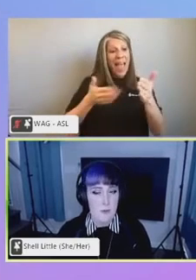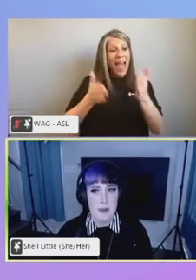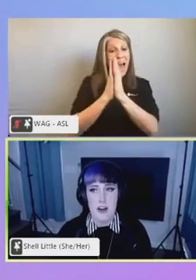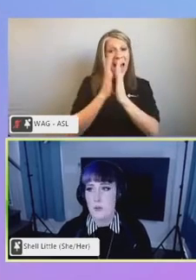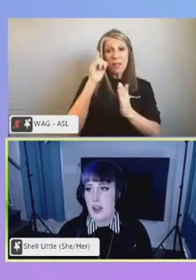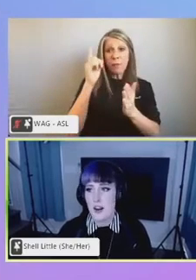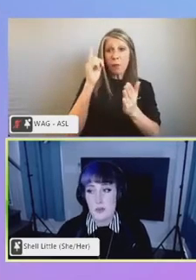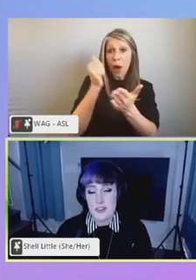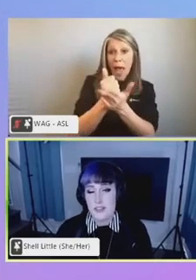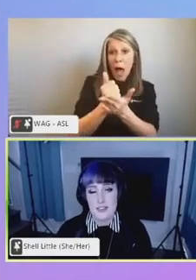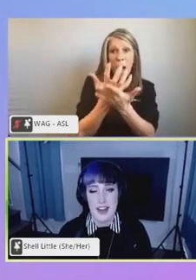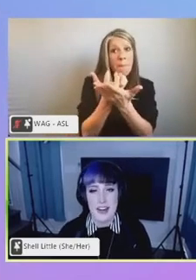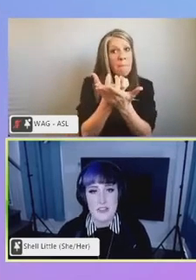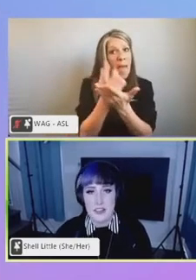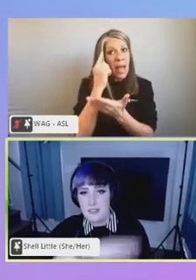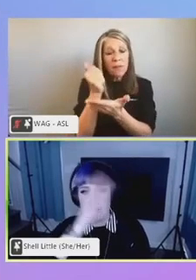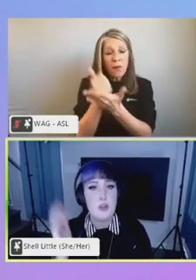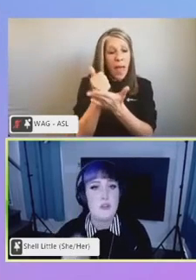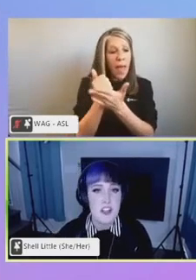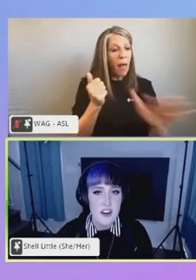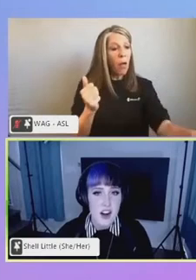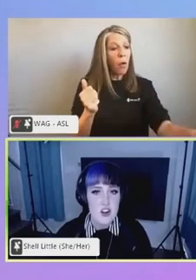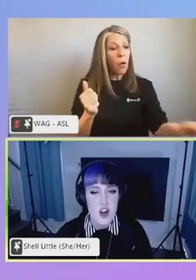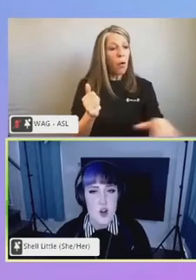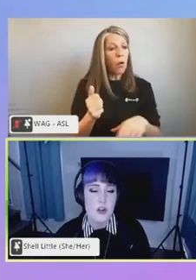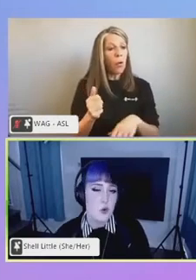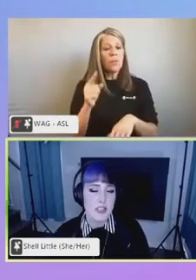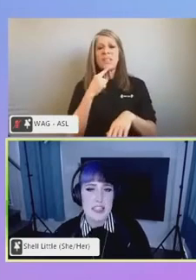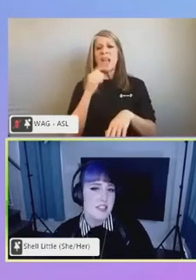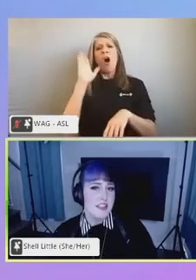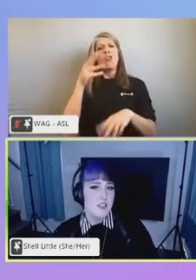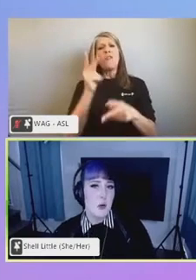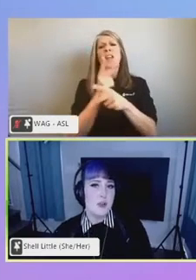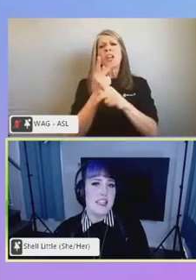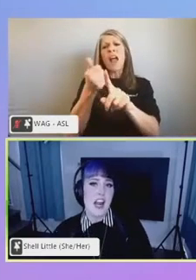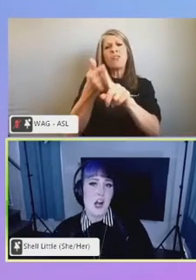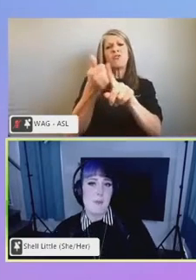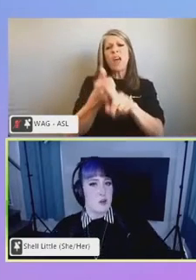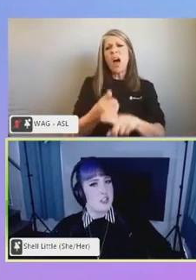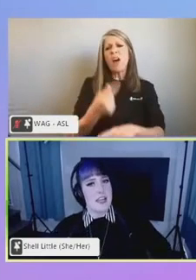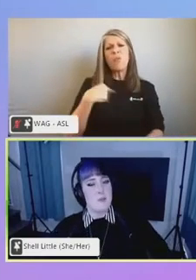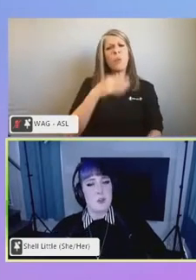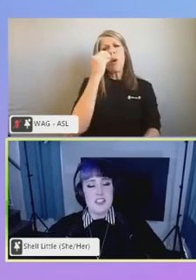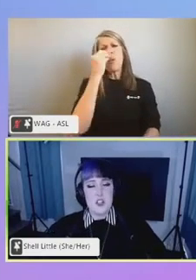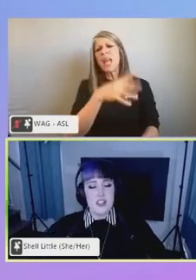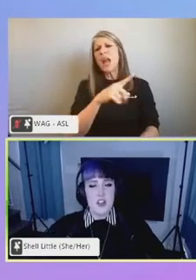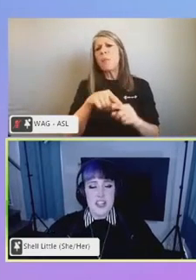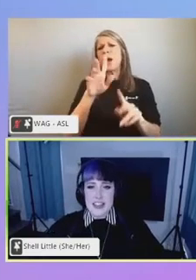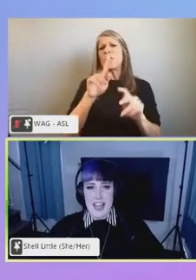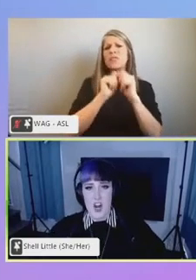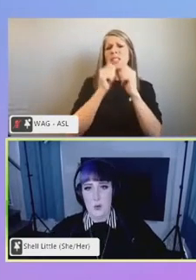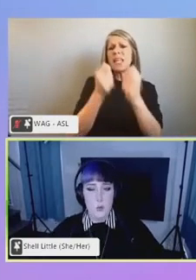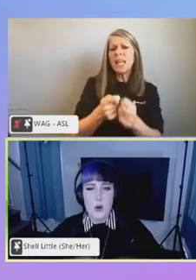just tell me, So it was LOL, drowning. -- what it was like. I was pushed past the brink. I asked for help. I beg for